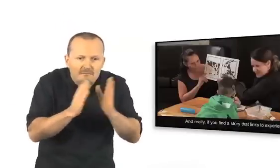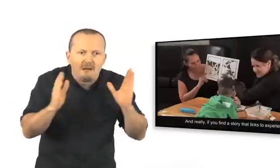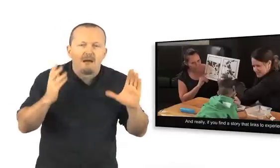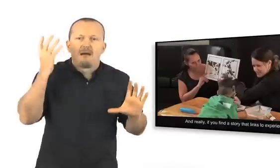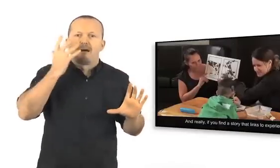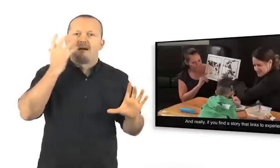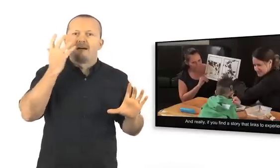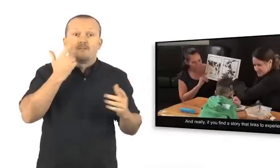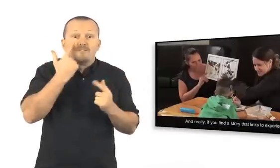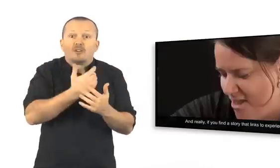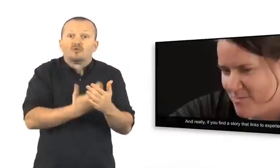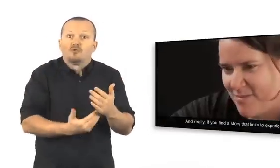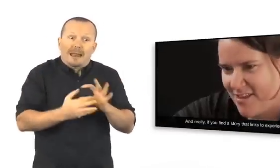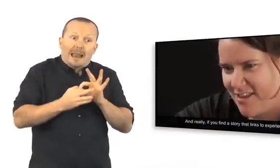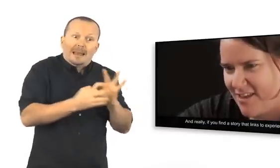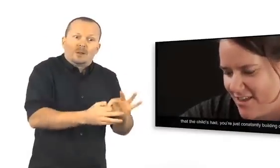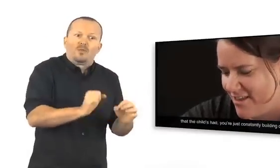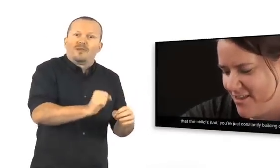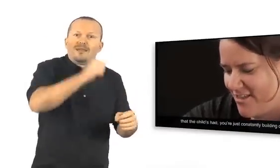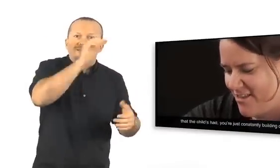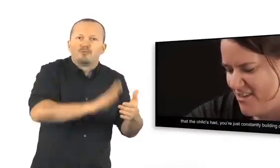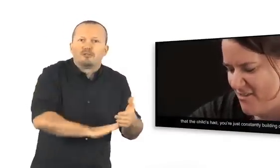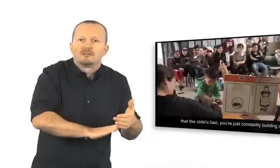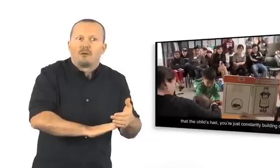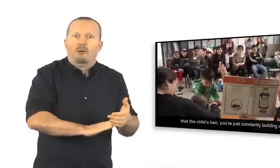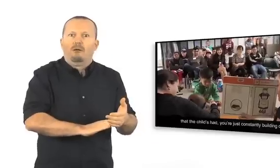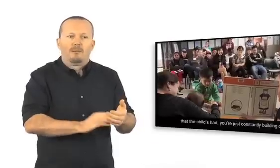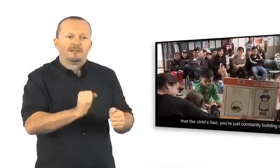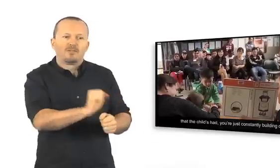if you find a story that links to experiences that the child’s had, you’re just constantly